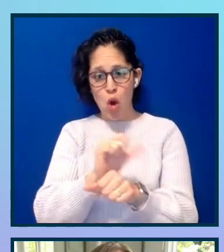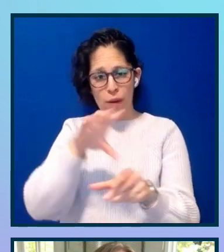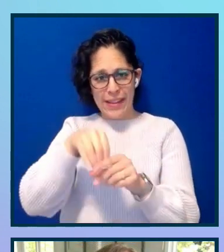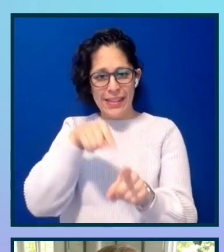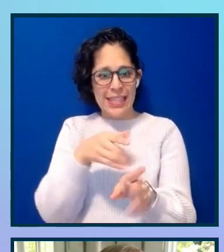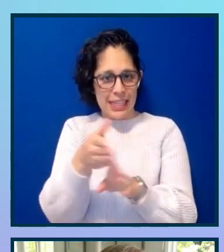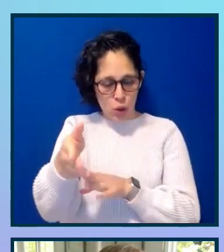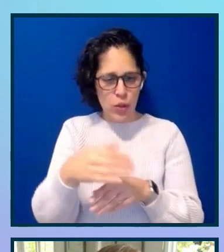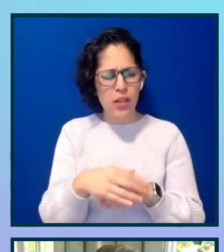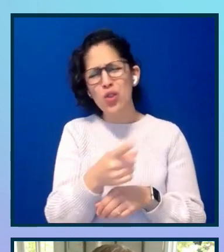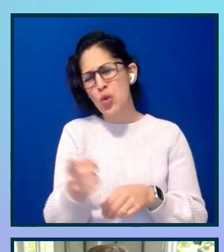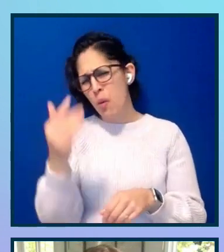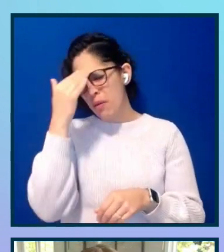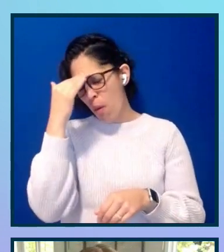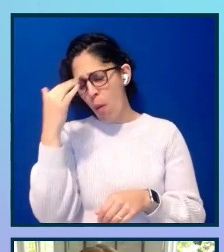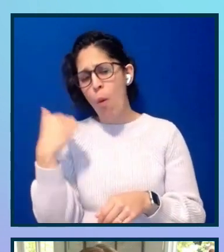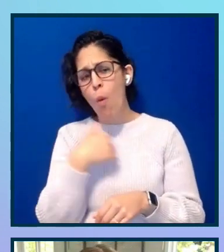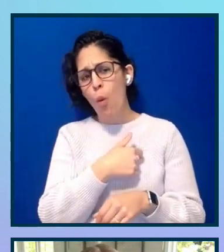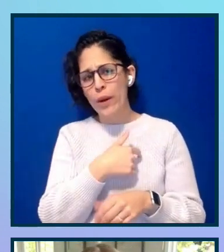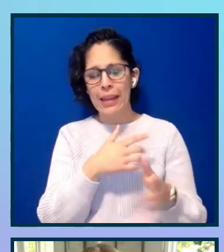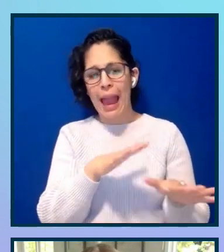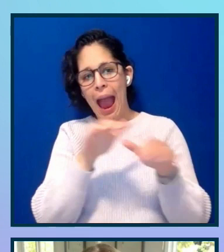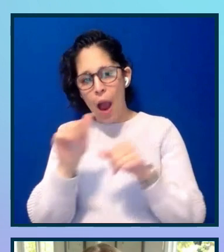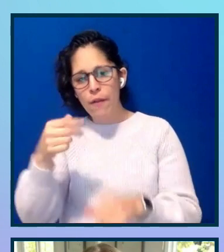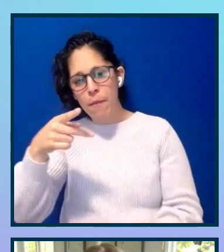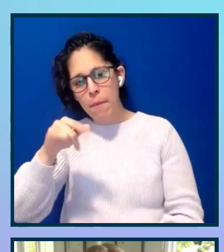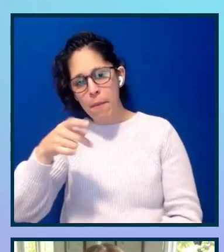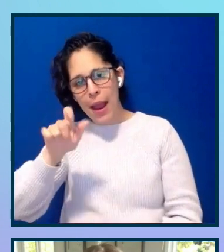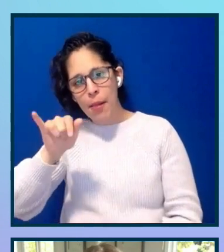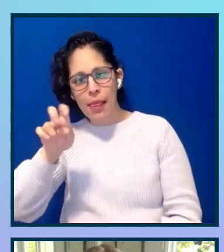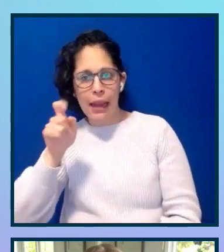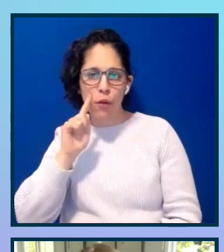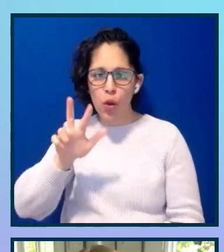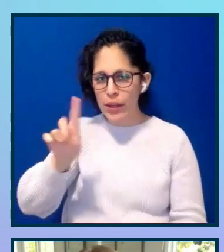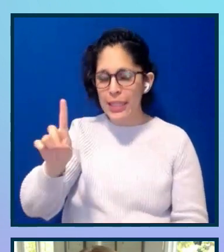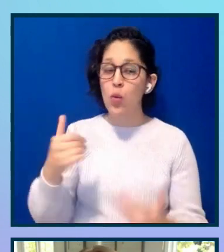you know that when we come out of the pipeline for 3D, we get a bunch of layers